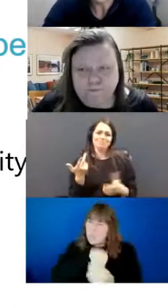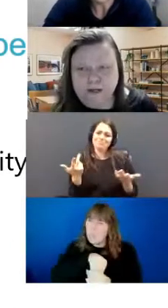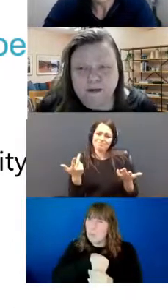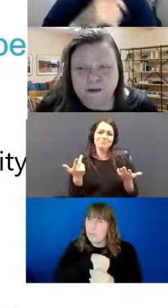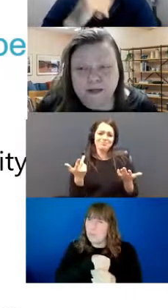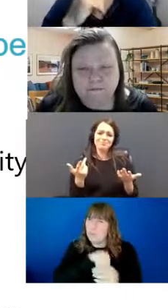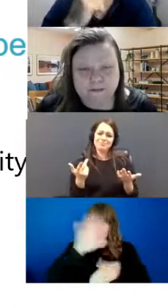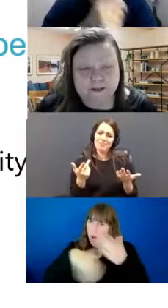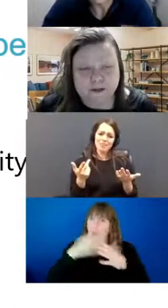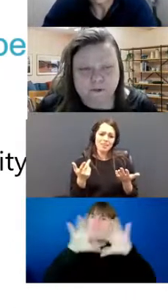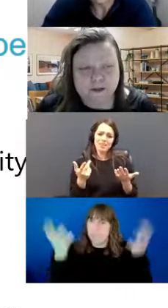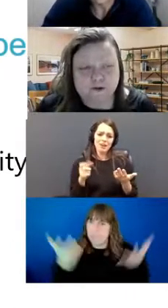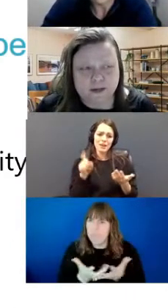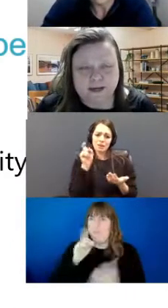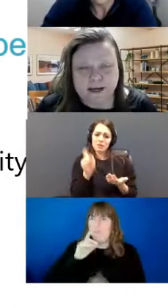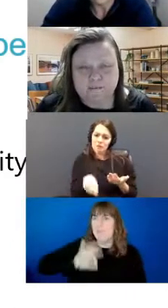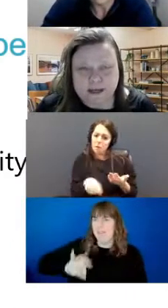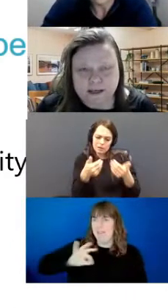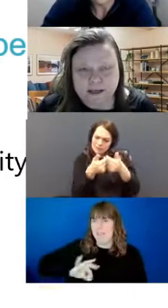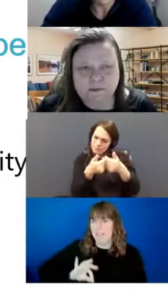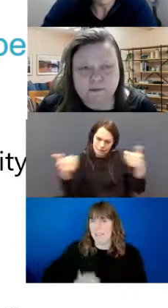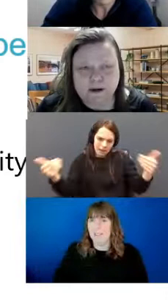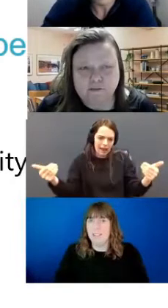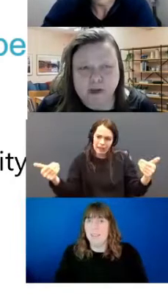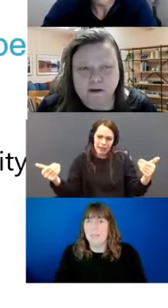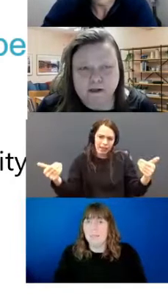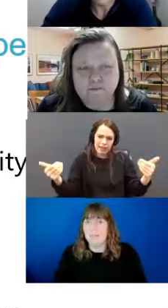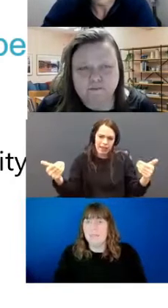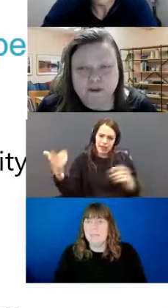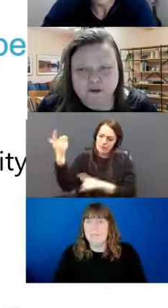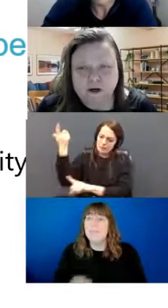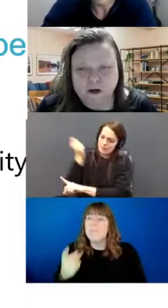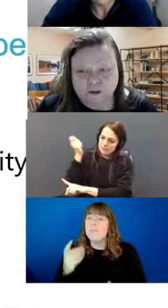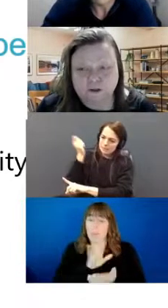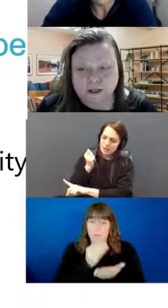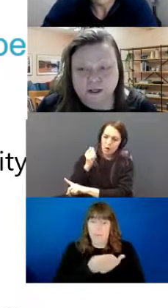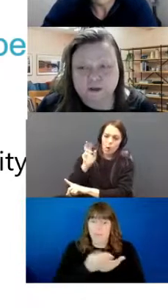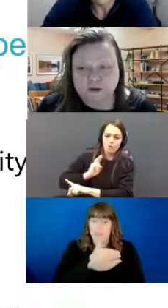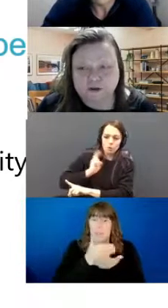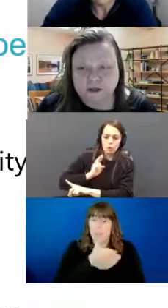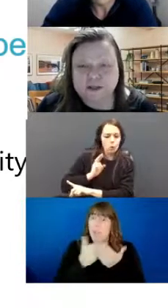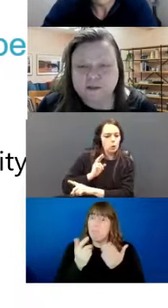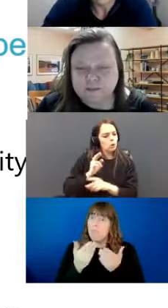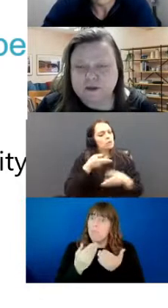income benefits so that you can get an income above poverty plus you also get your special